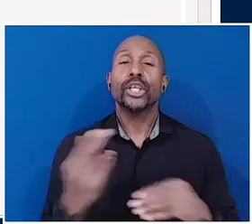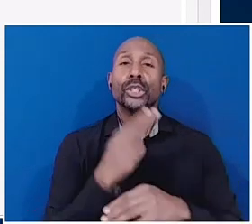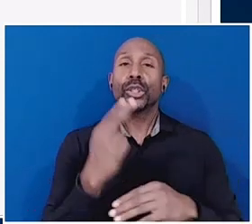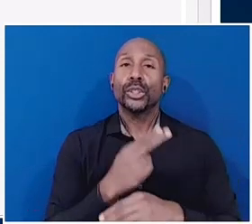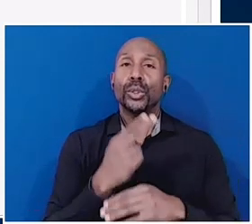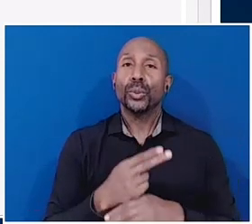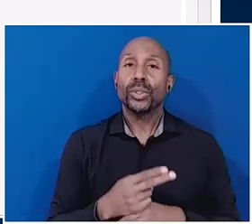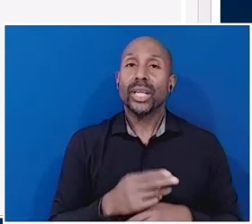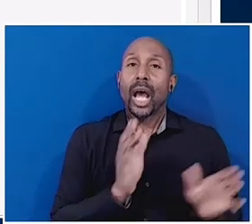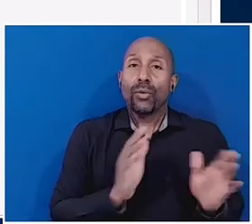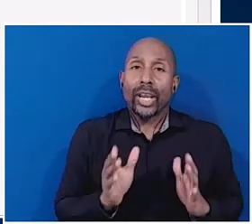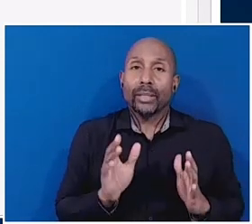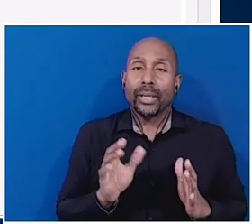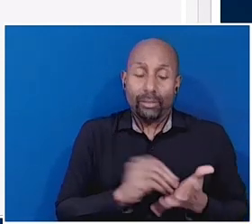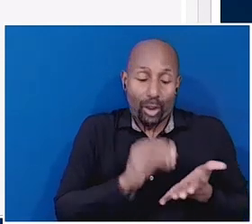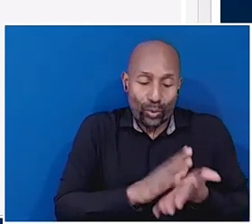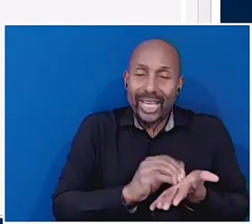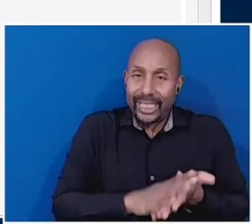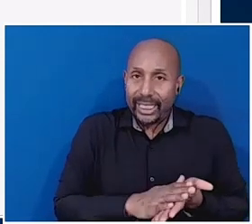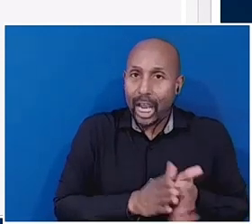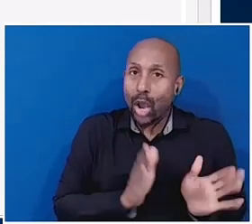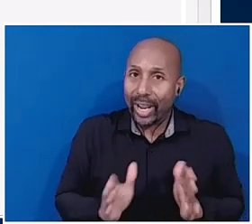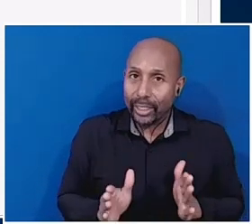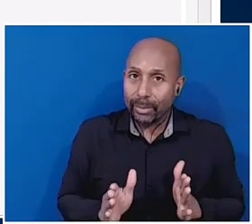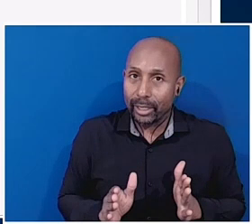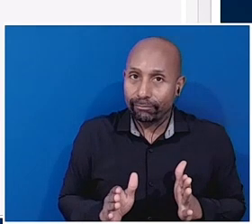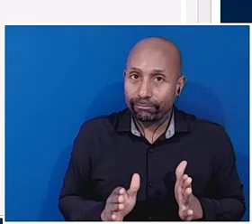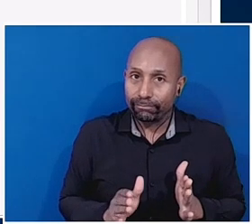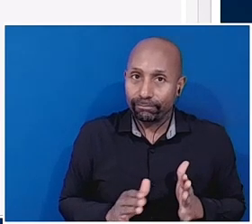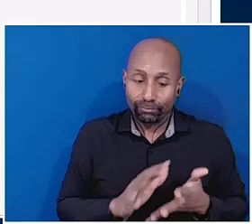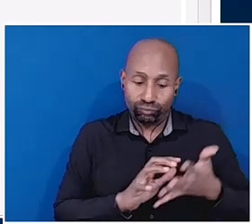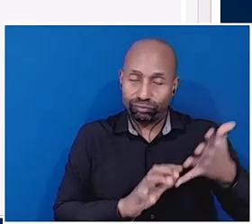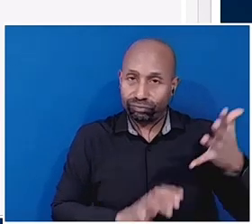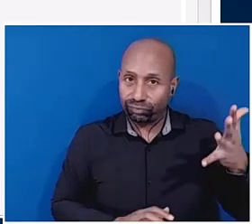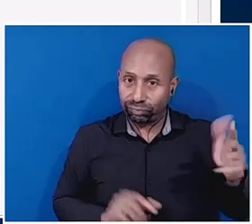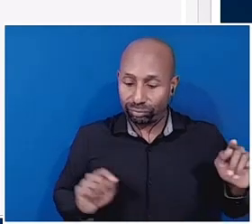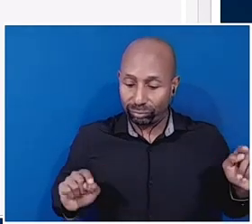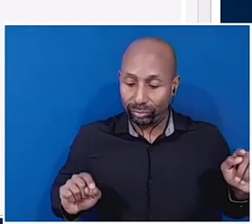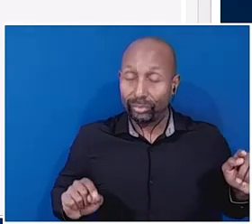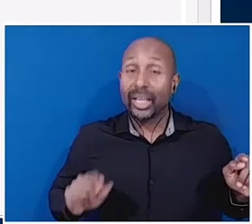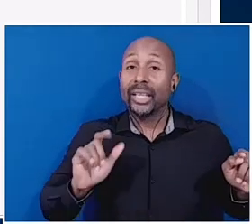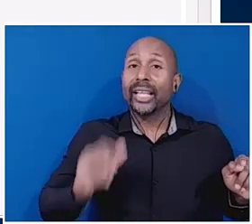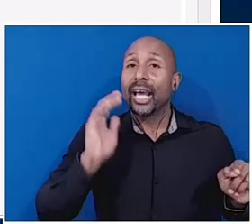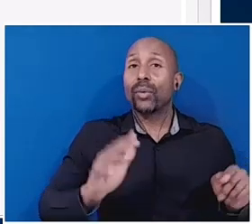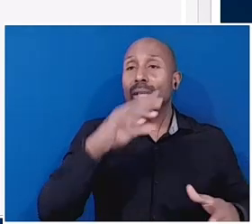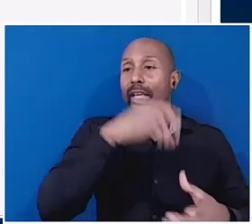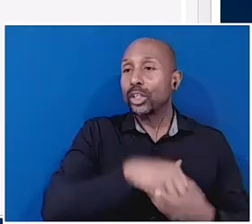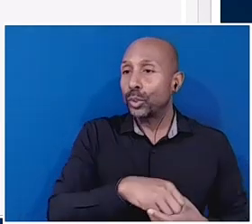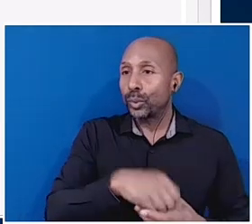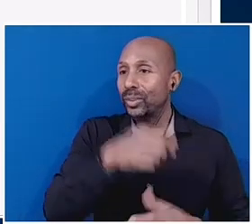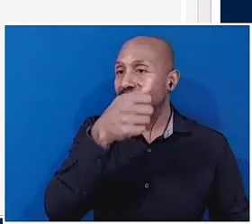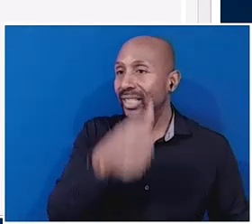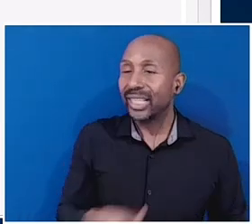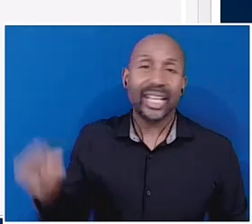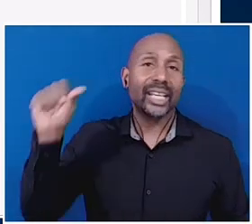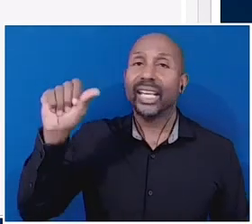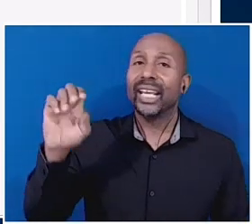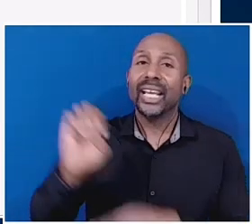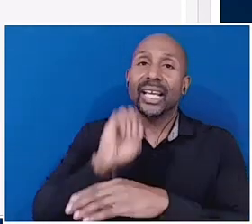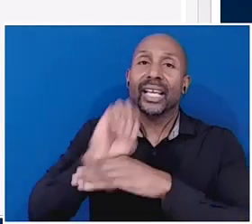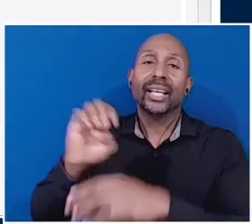So it would encompass any entity that is a